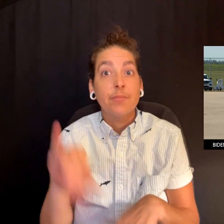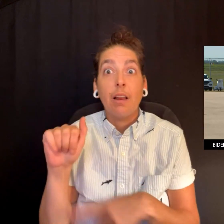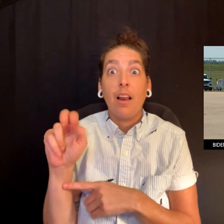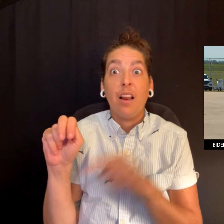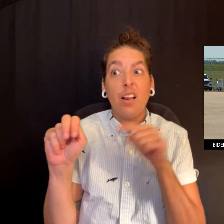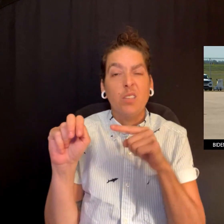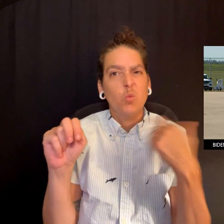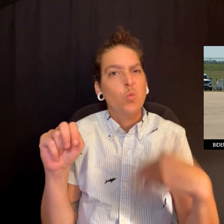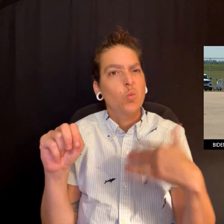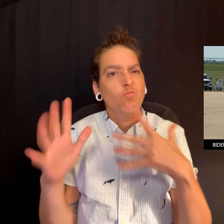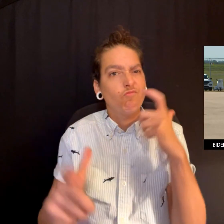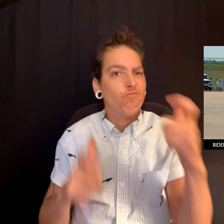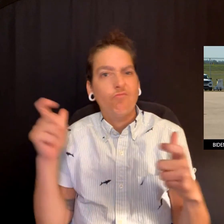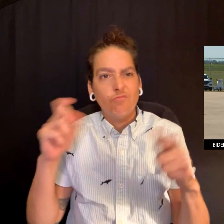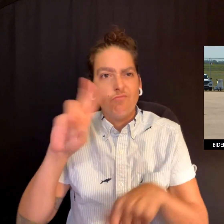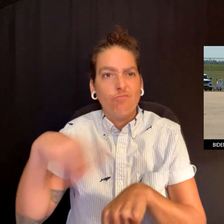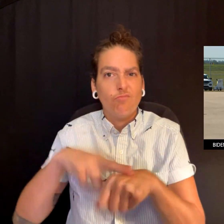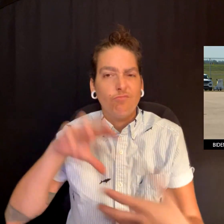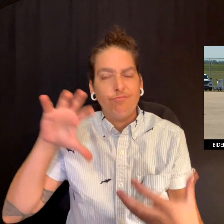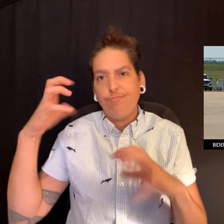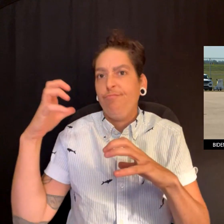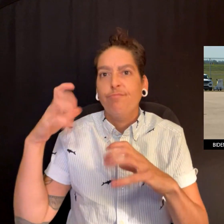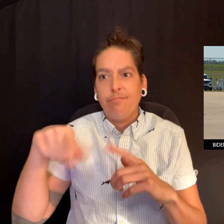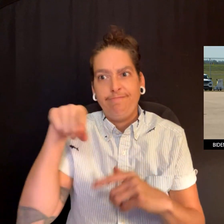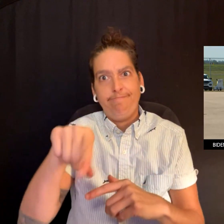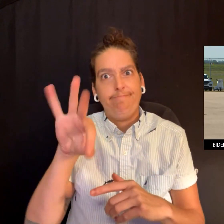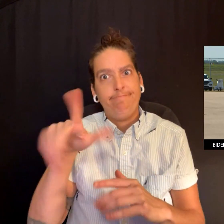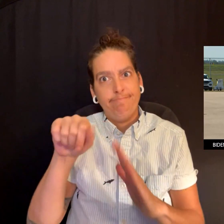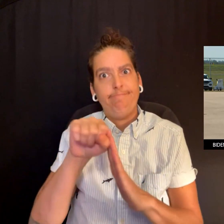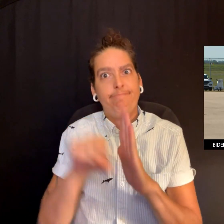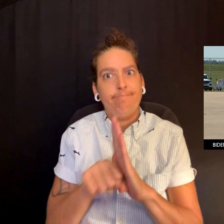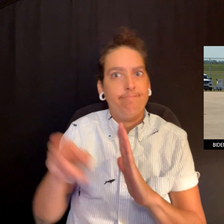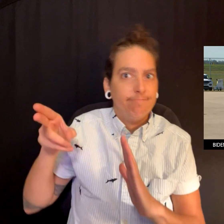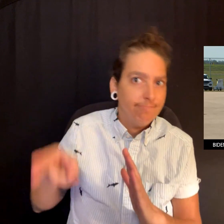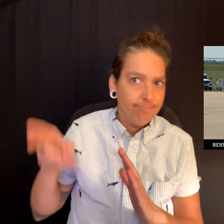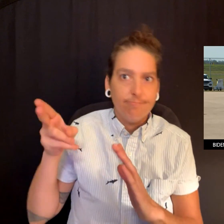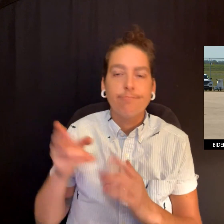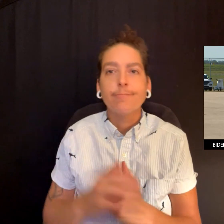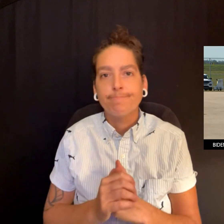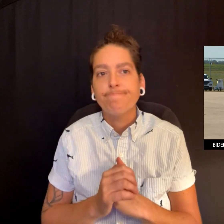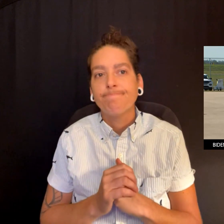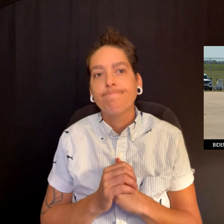Many believe Ian. Was the largest natural disaster in the state's history?